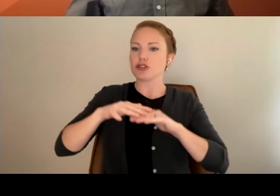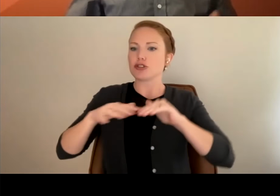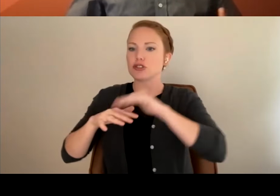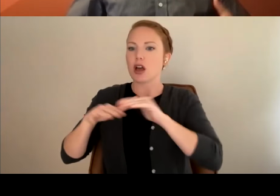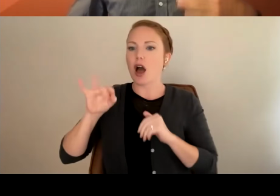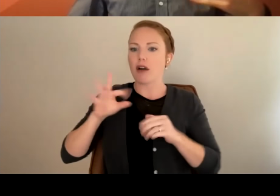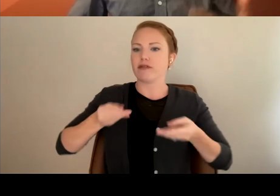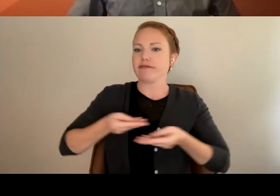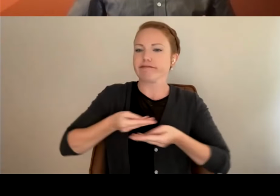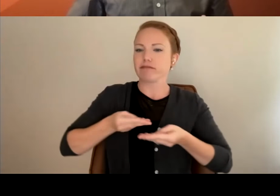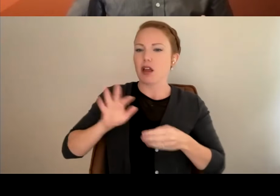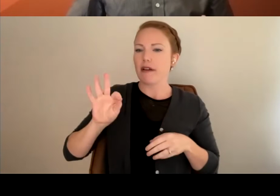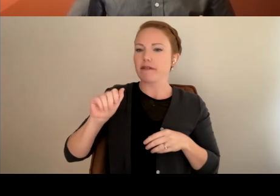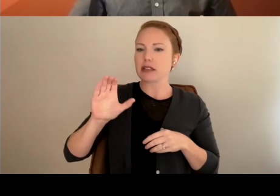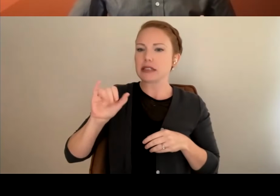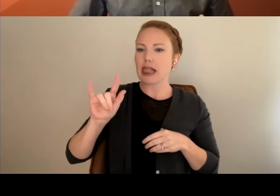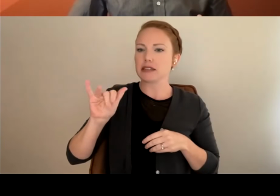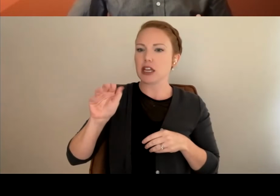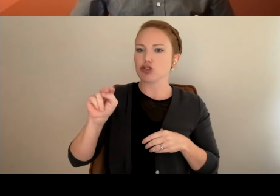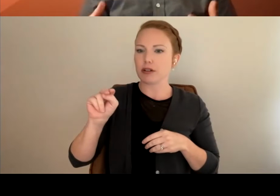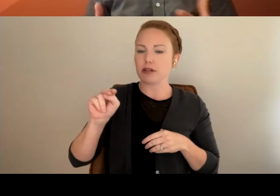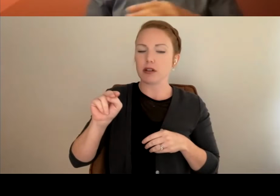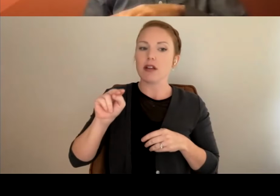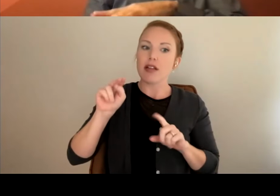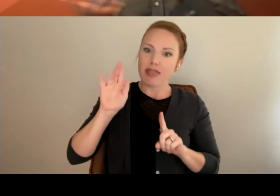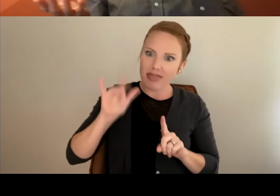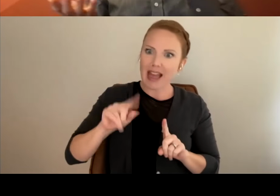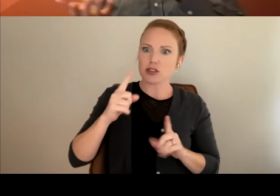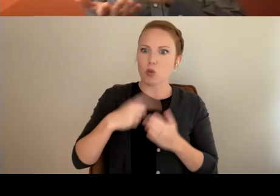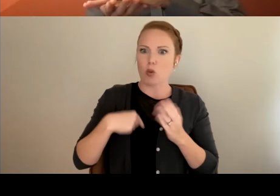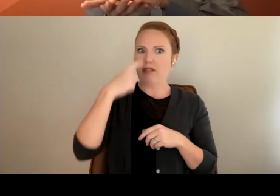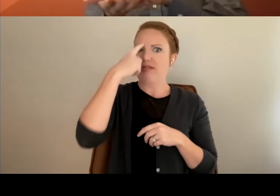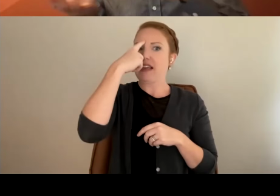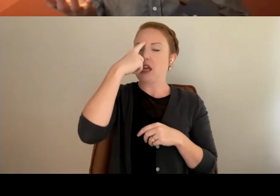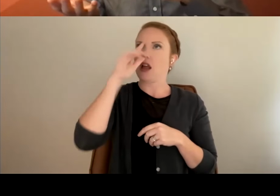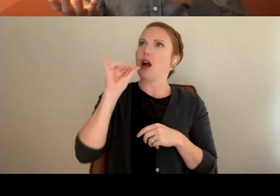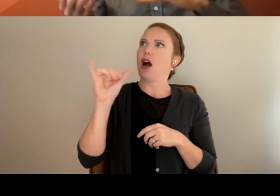Layers of facilitation. This is what we have to think about in addition to just visualizing the